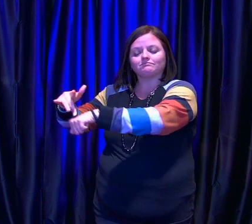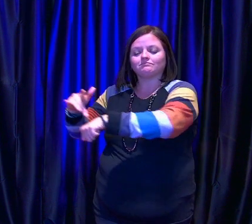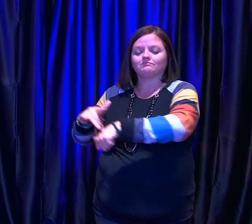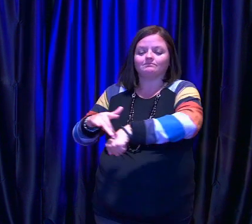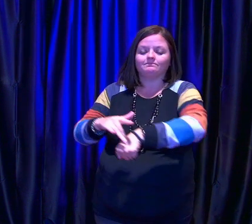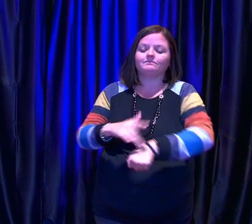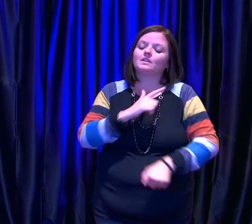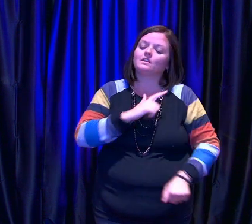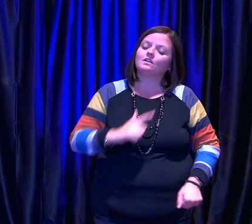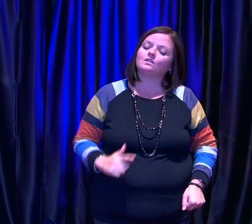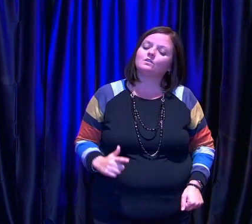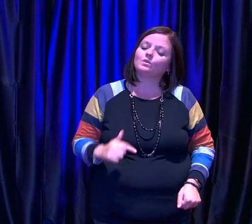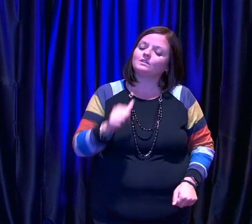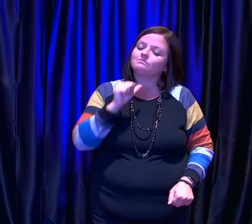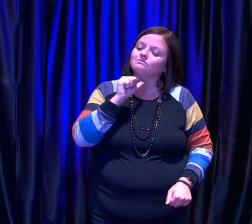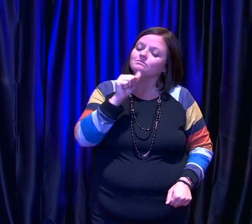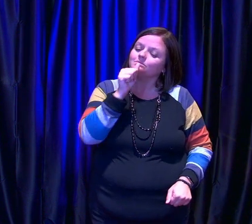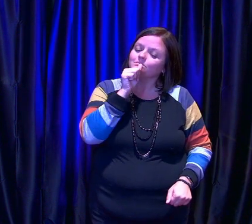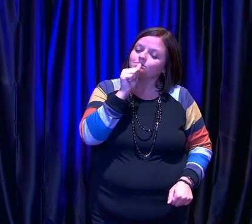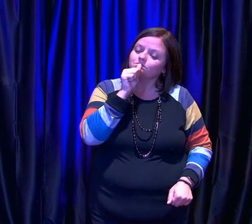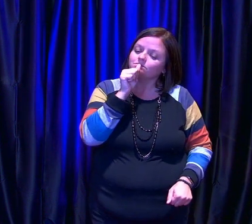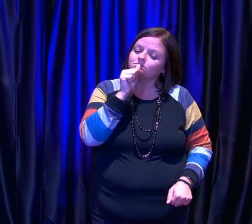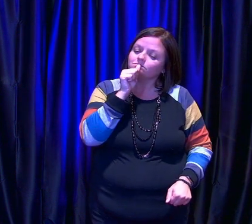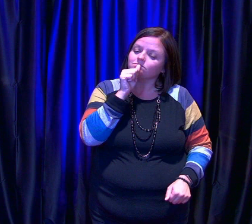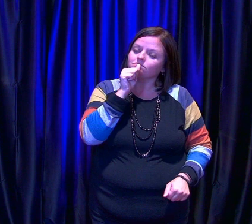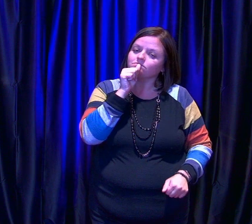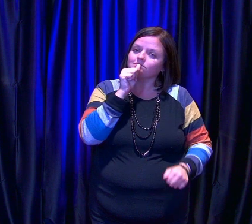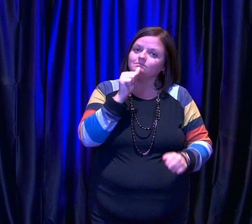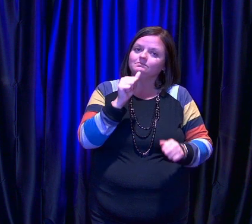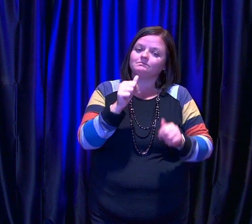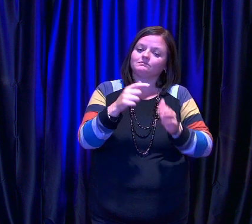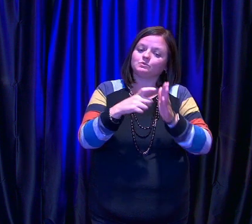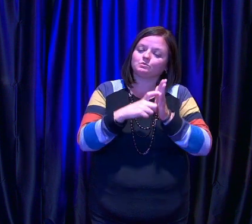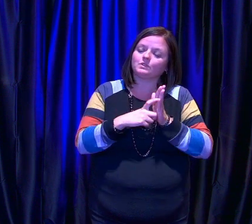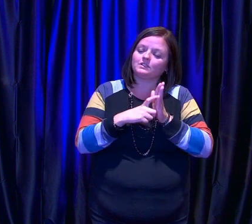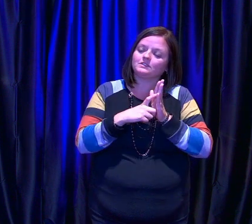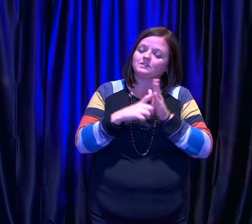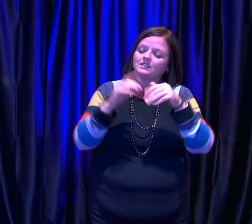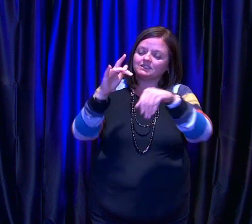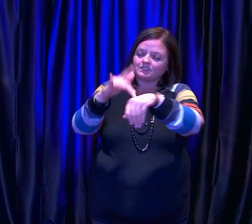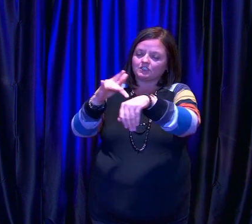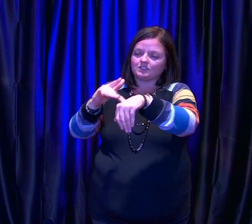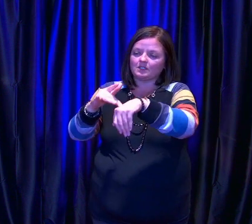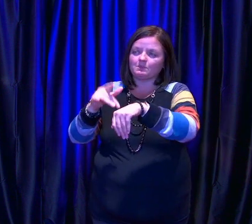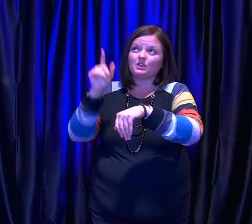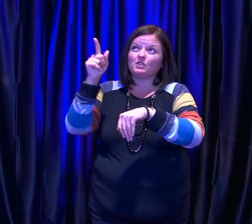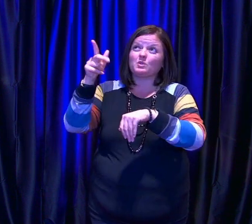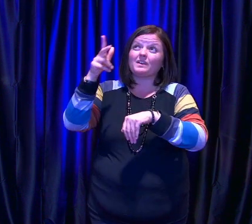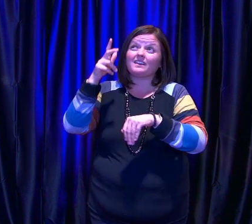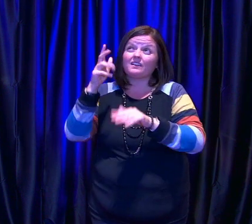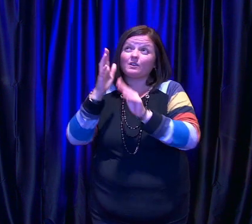and Lord there's unspoken requests people have would you touch them would you hear their prayers would you encourage their faith